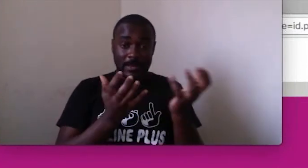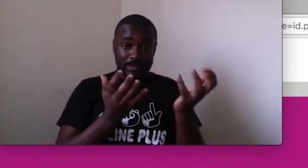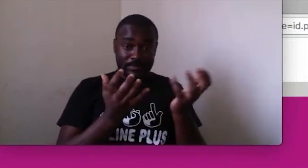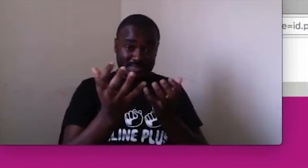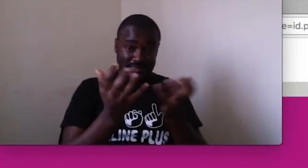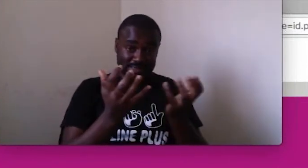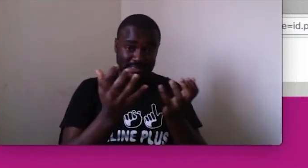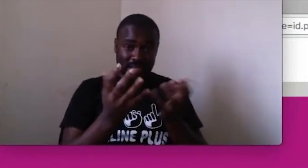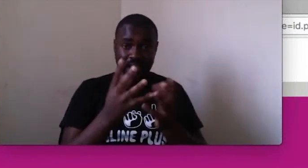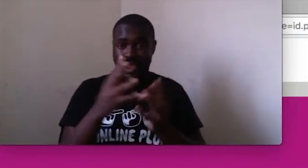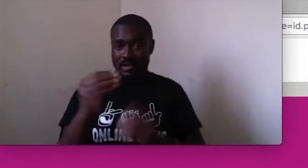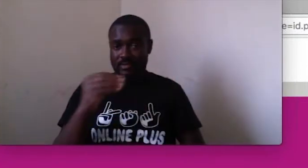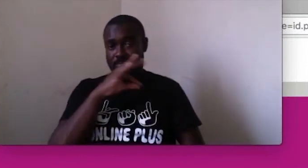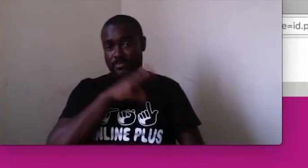the first